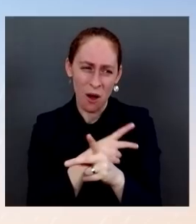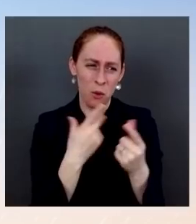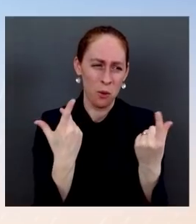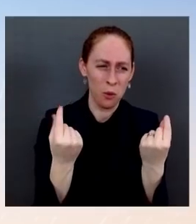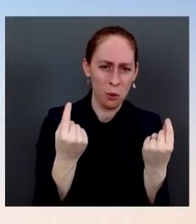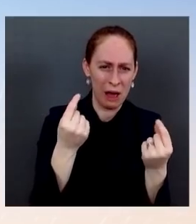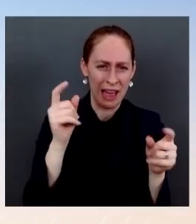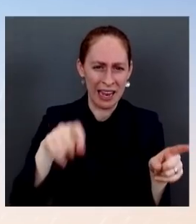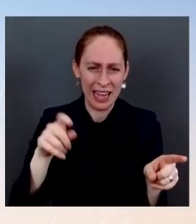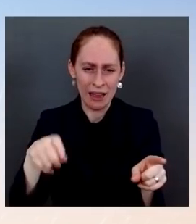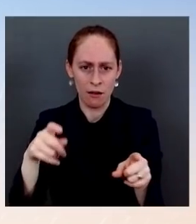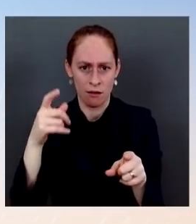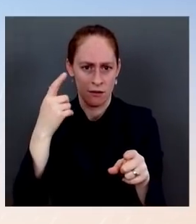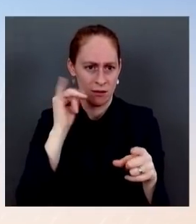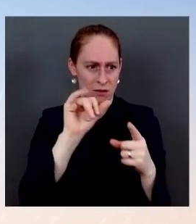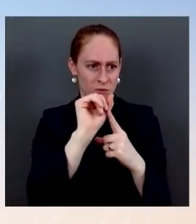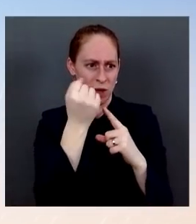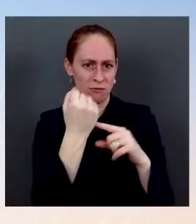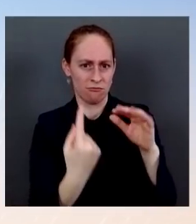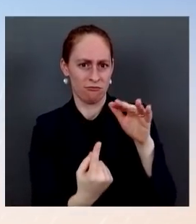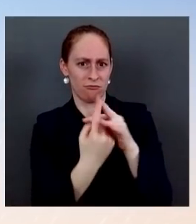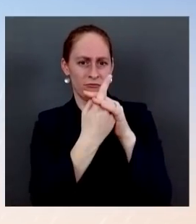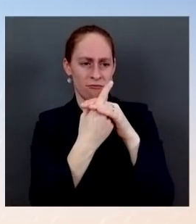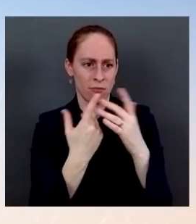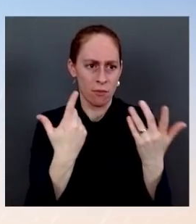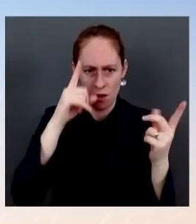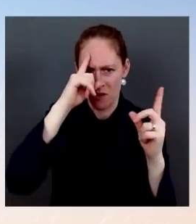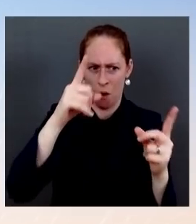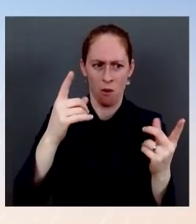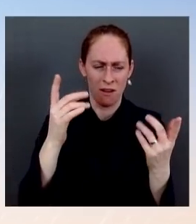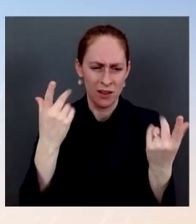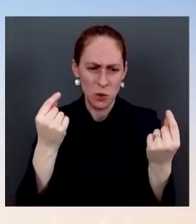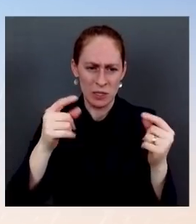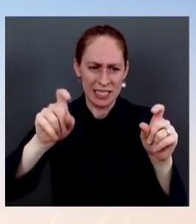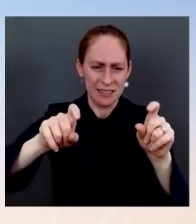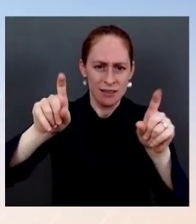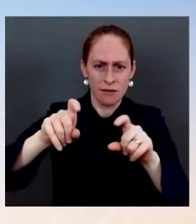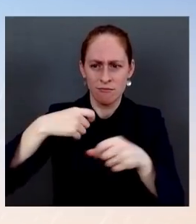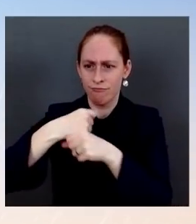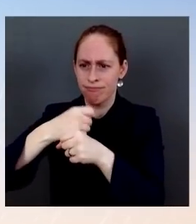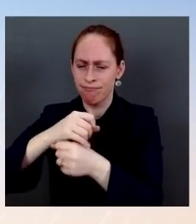When Omicron was discovered -- which was right around Thanksgiving, right? we took urgent action on travel,